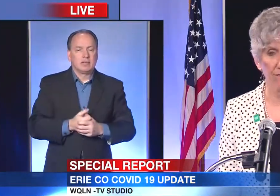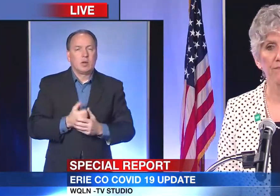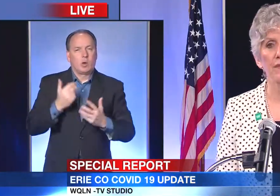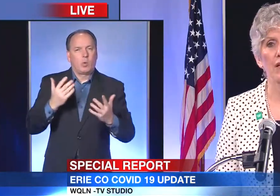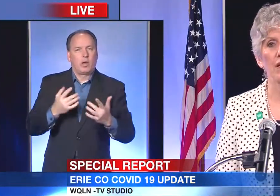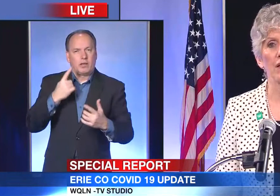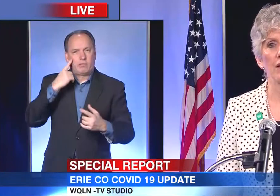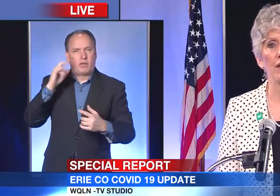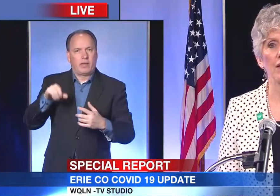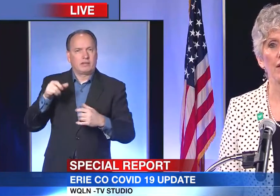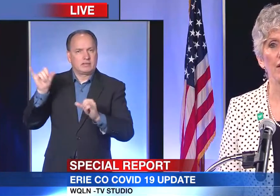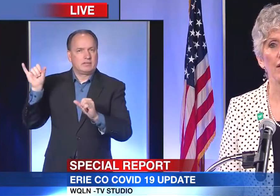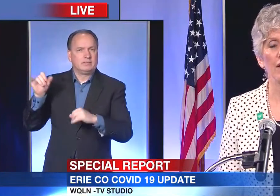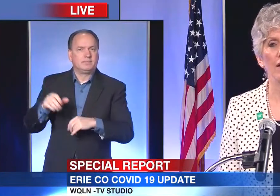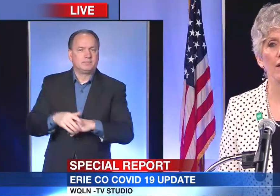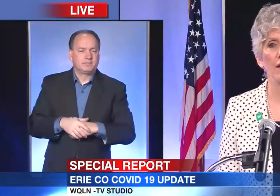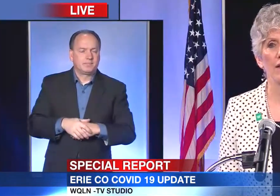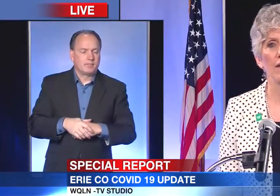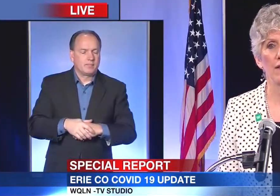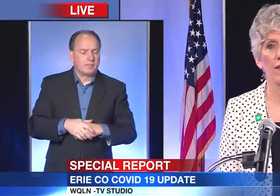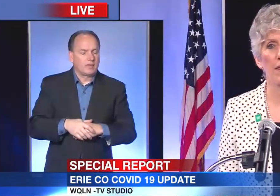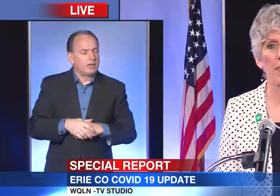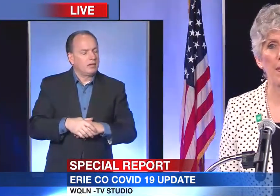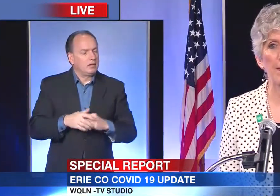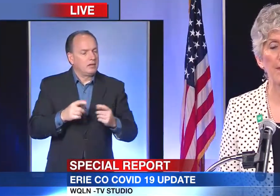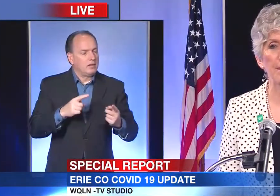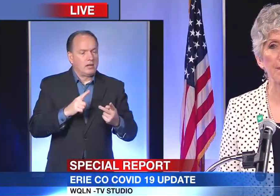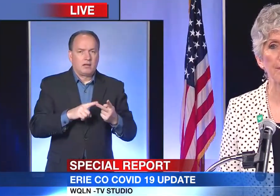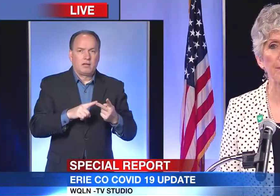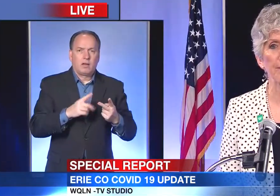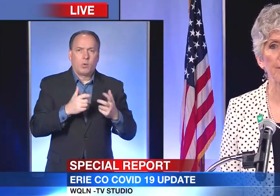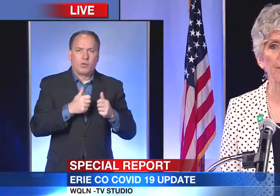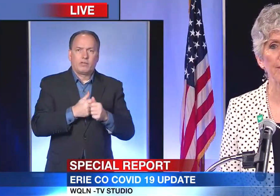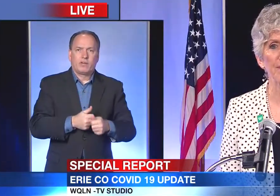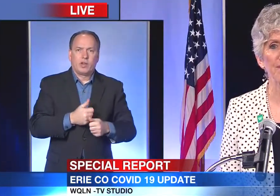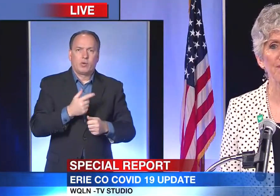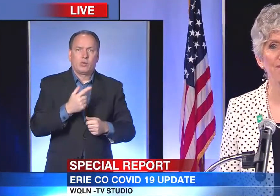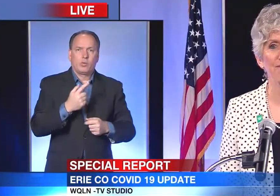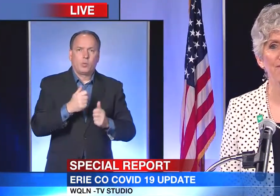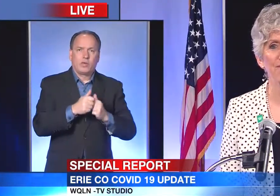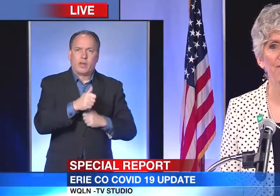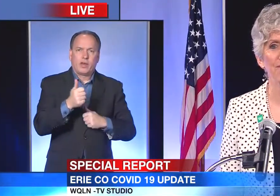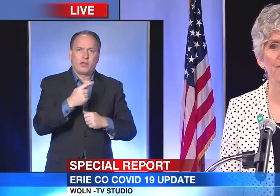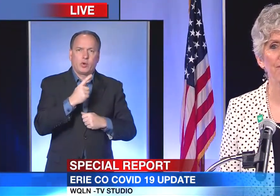GUIDANCE FROM THE STATE ON, THAT AND WE'RE WAITING FOR THAT.